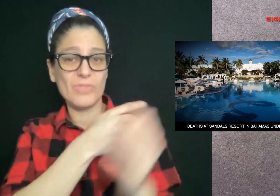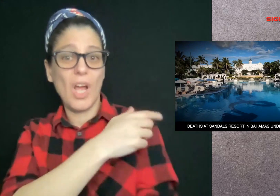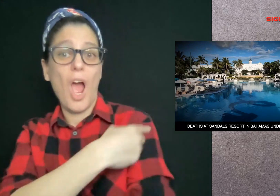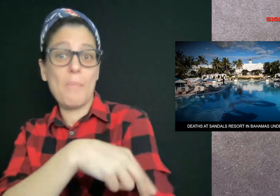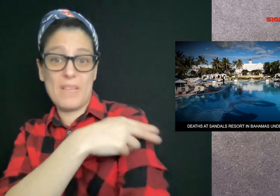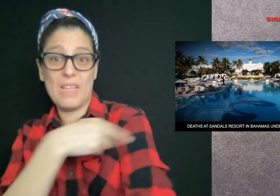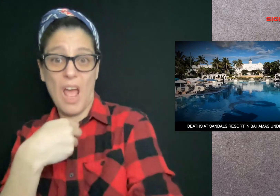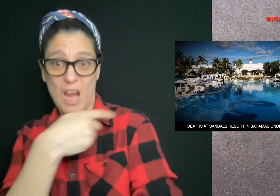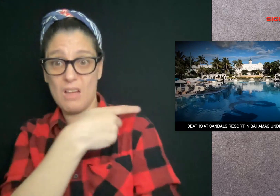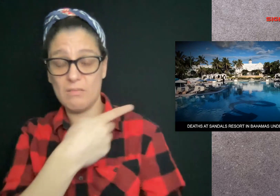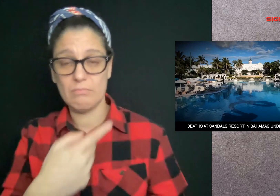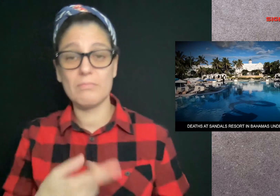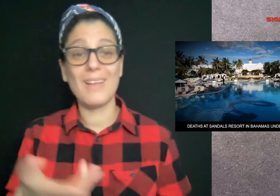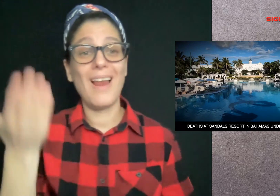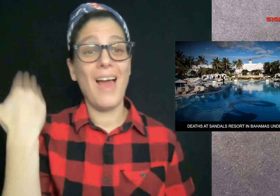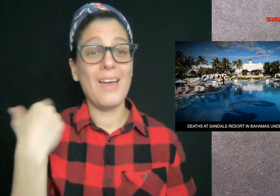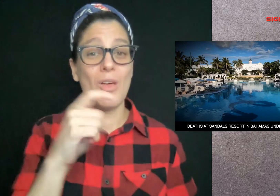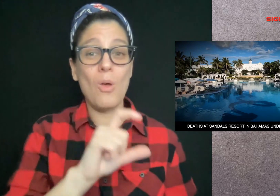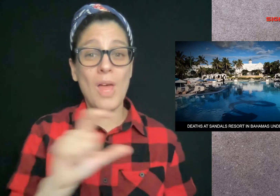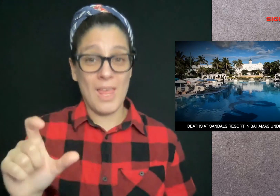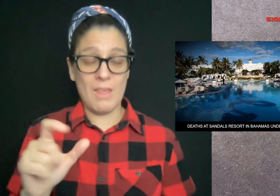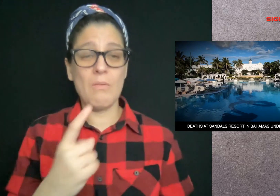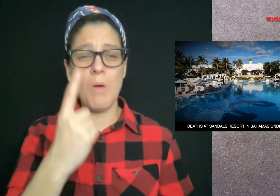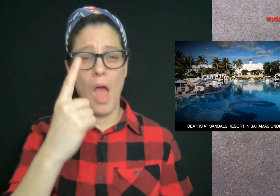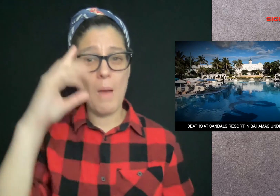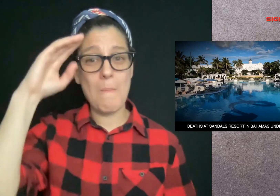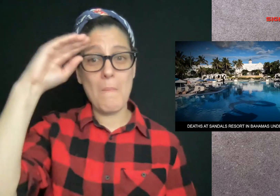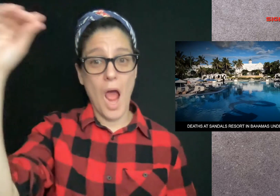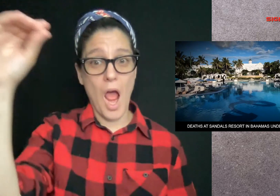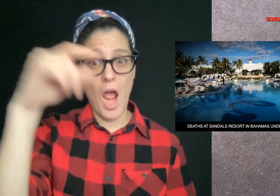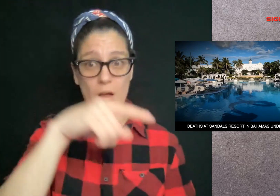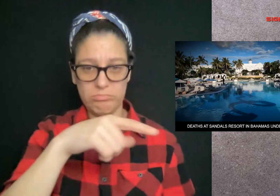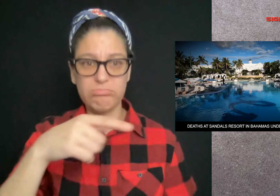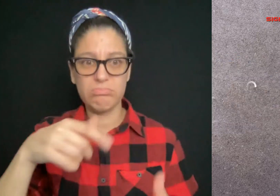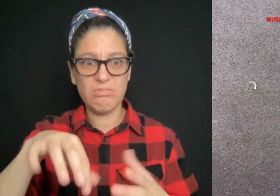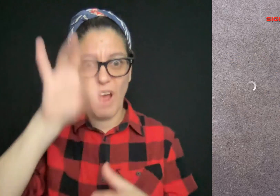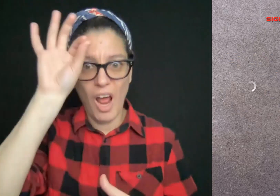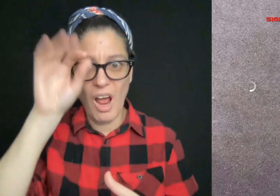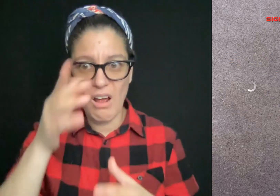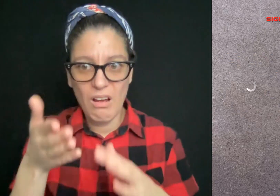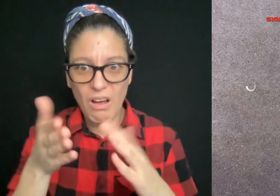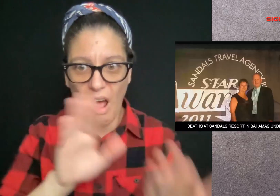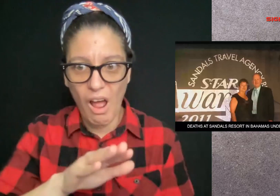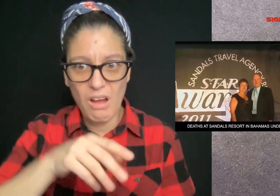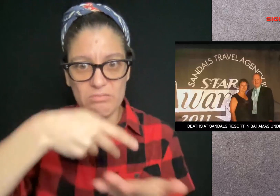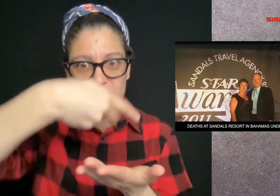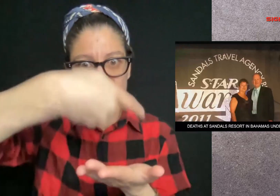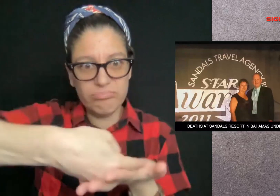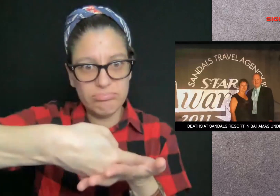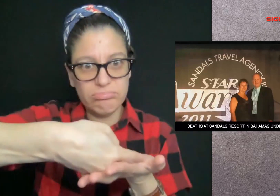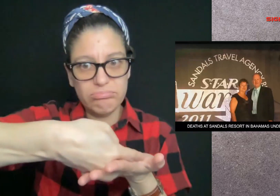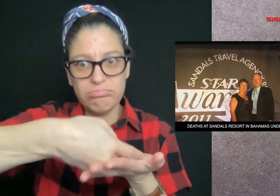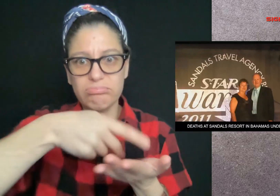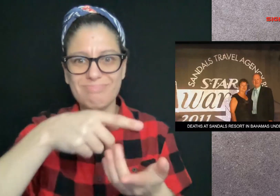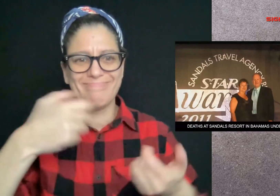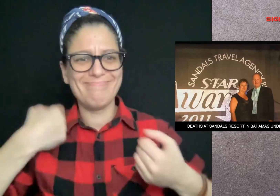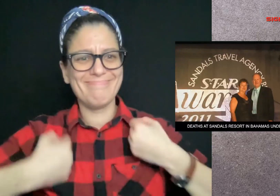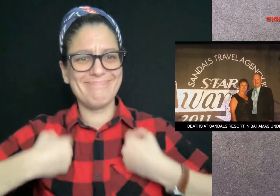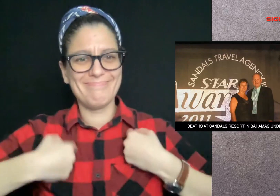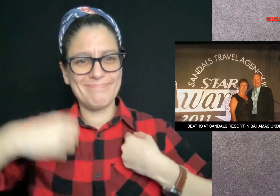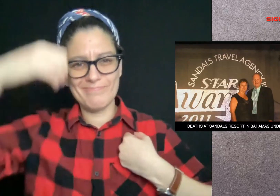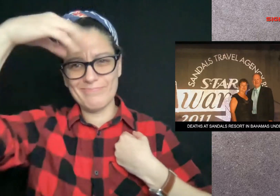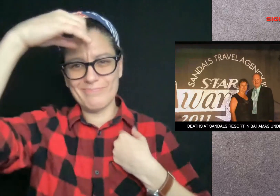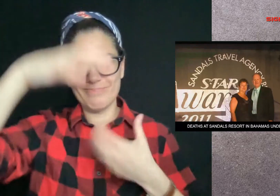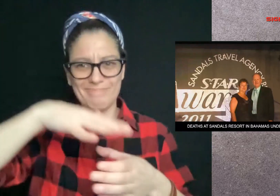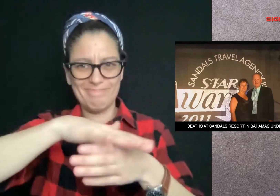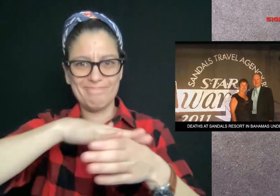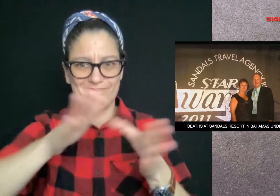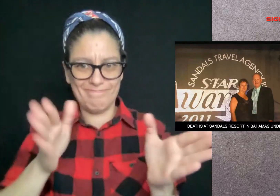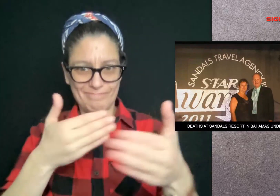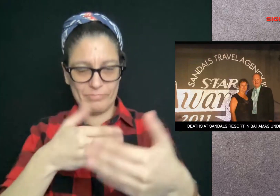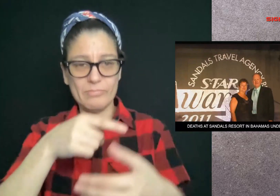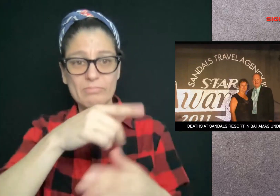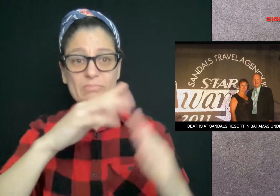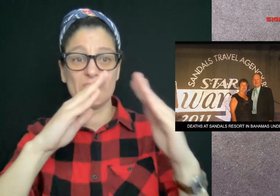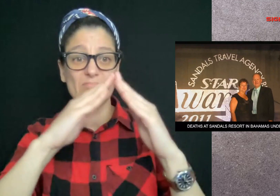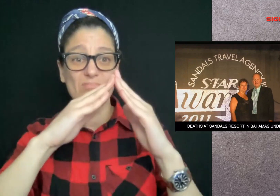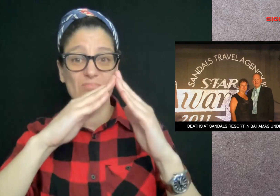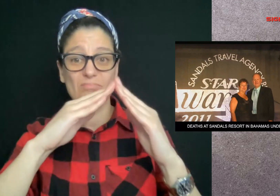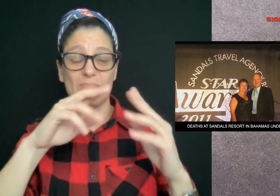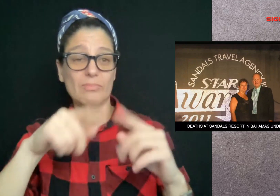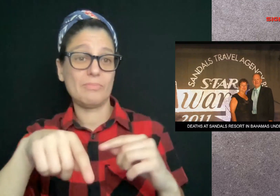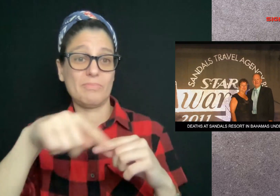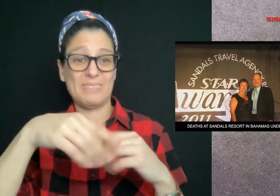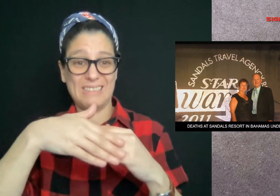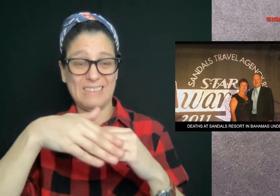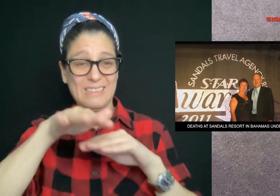is hospitalized last week a man was found dead on the floor of the bathroom in his beachfront